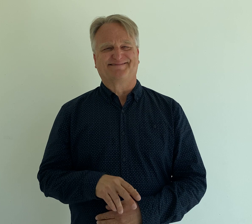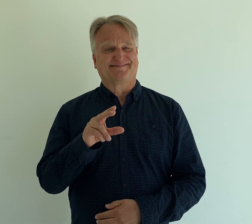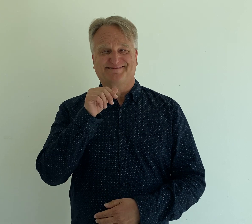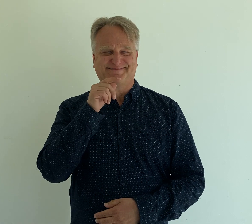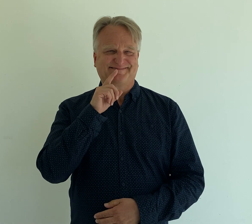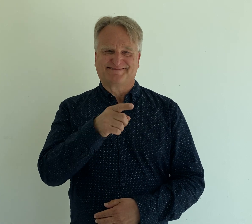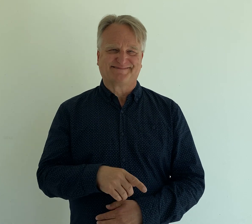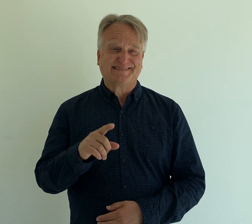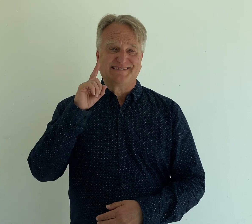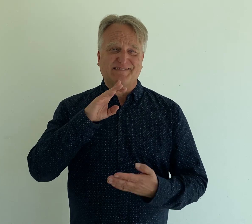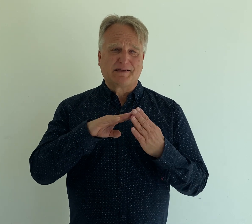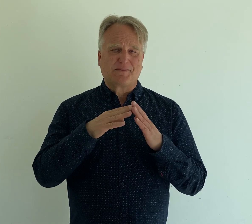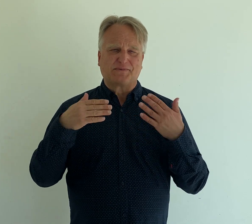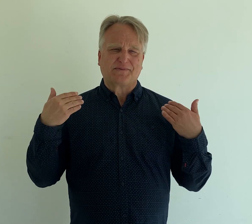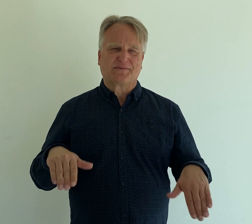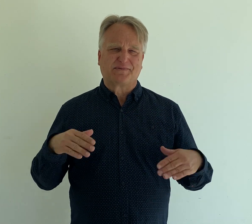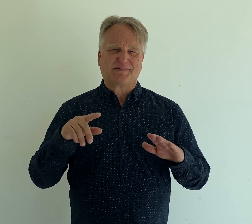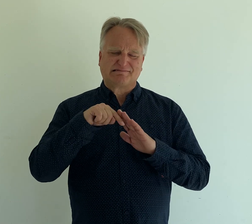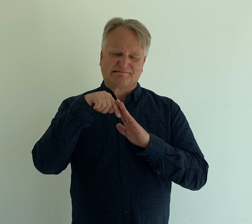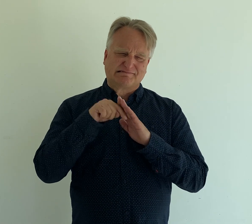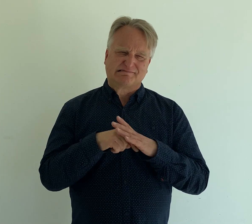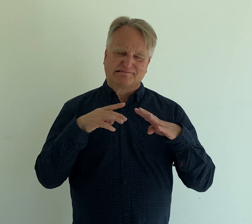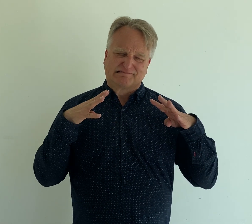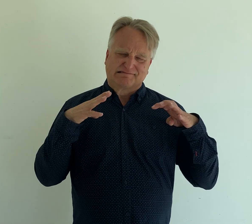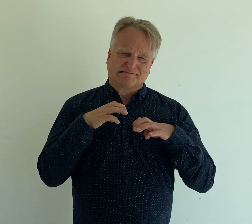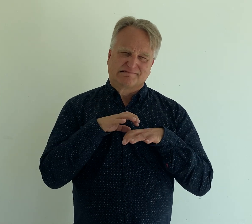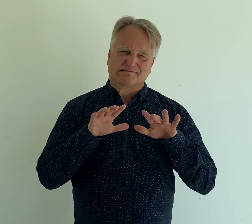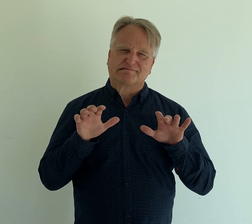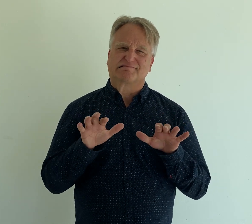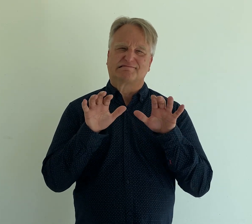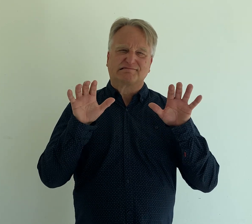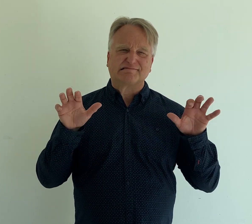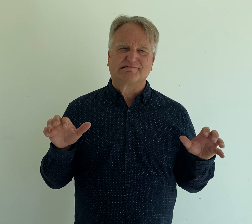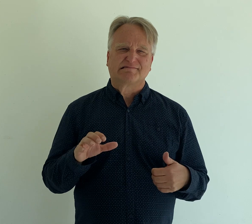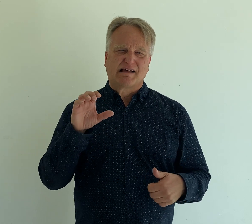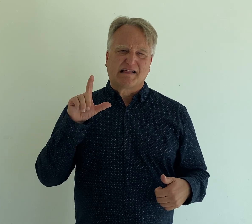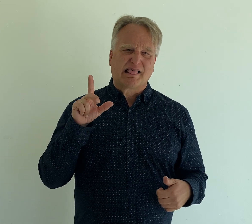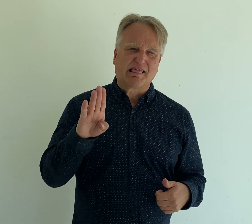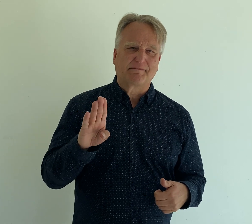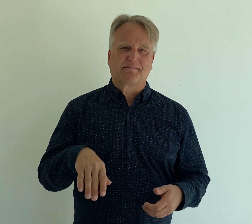In actuality, the Deaf community is woven together by an extensive web of clubs,